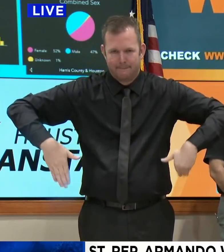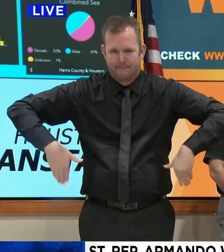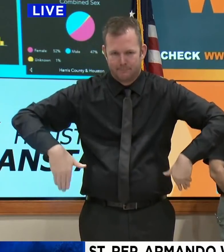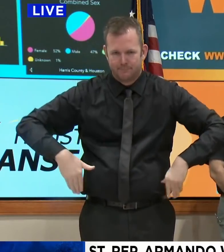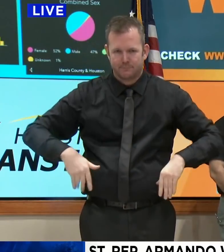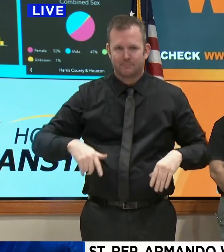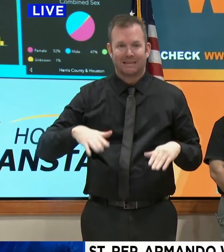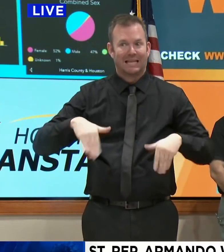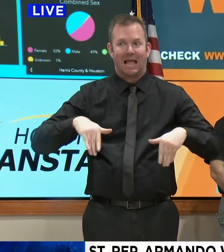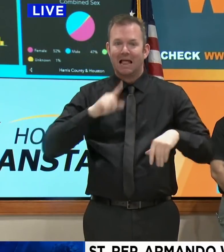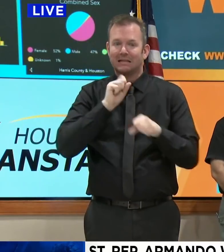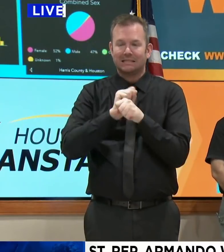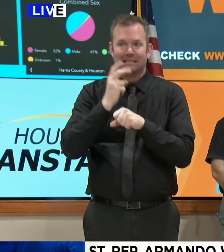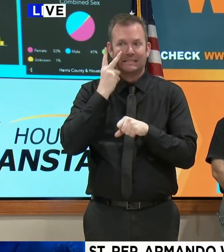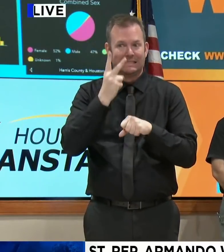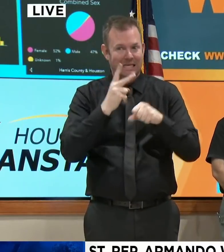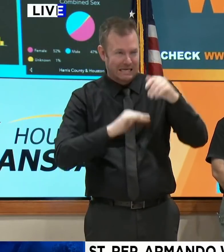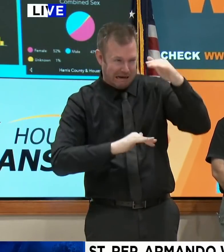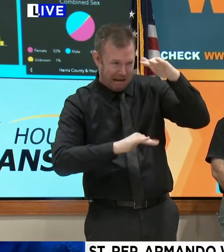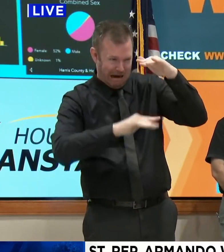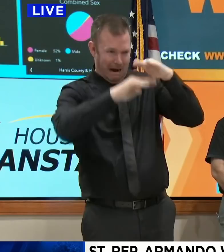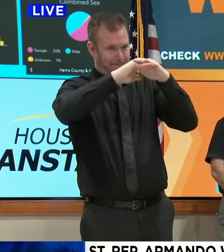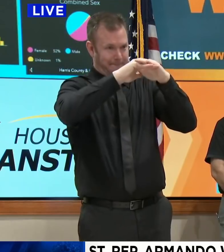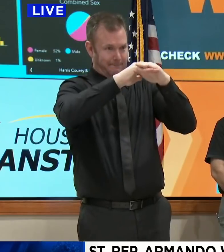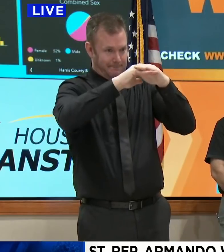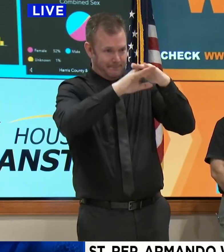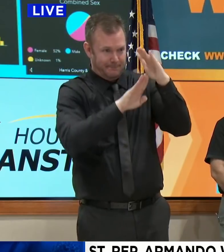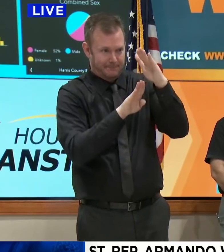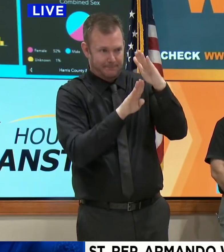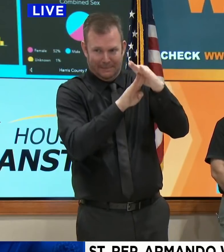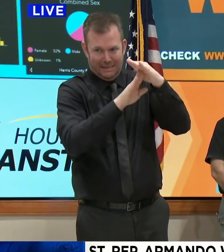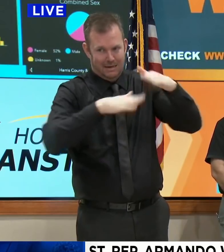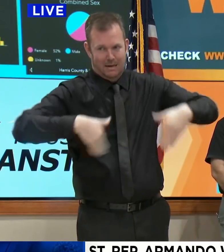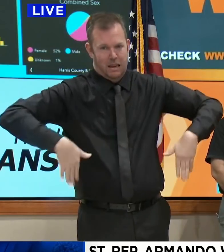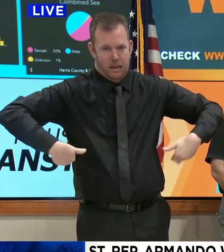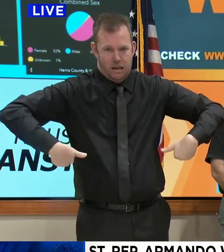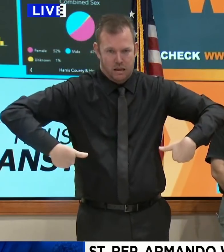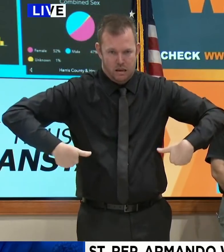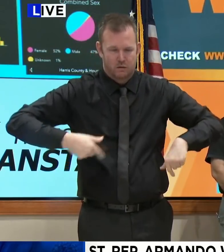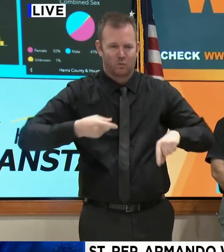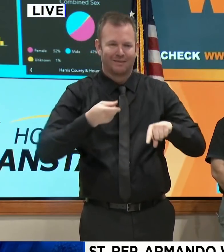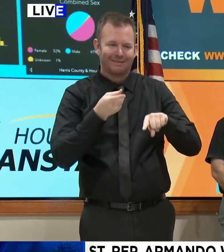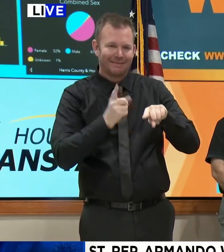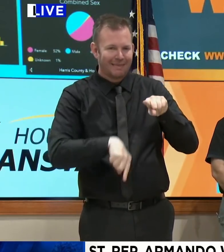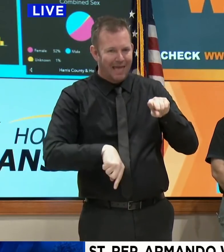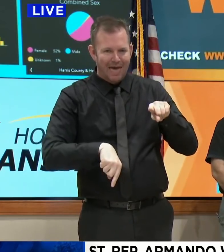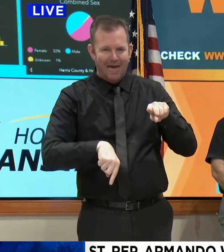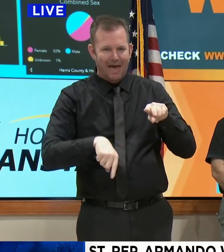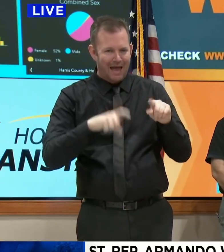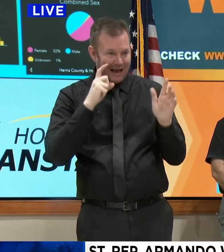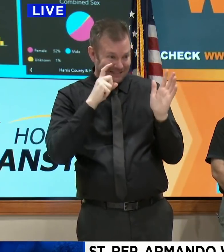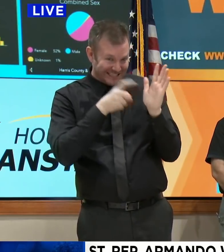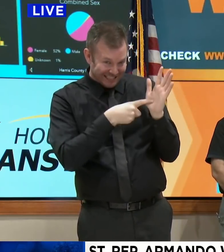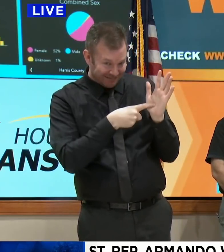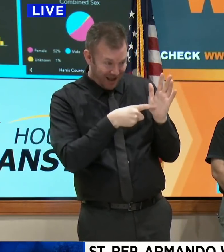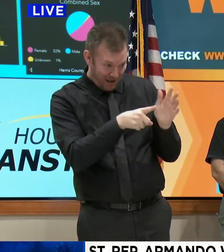that’s roughly flat there’s no evidence evidence so far that the curve so far that the curve has hit the or that it’s at